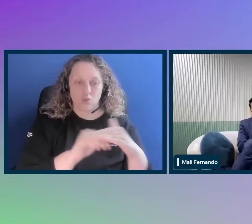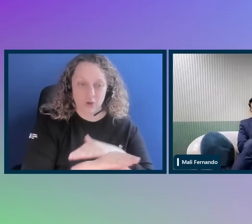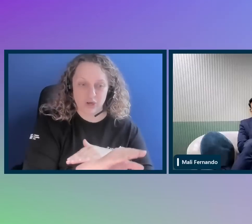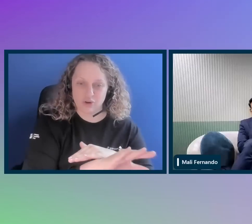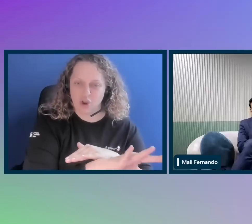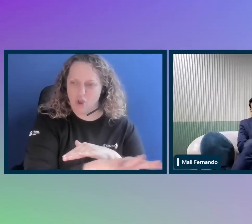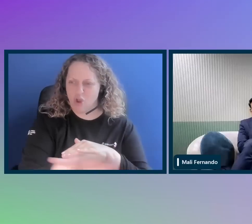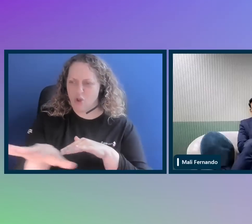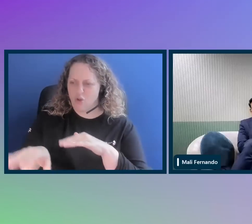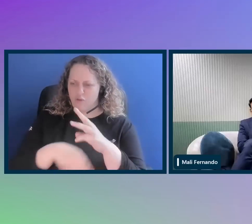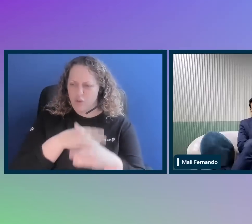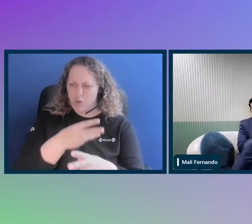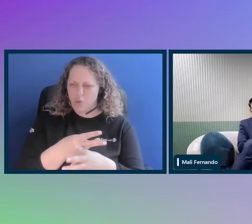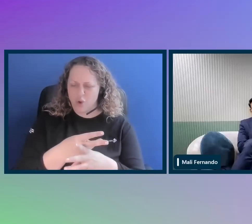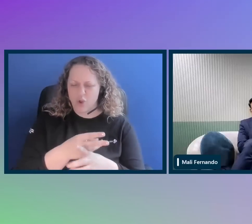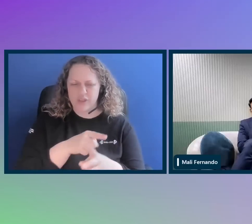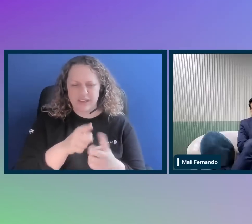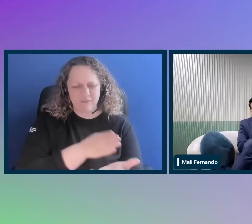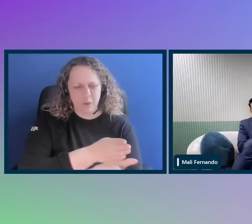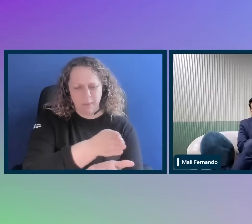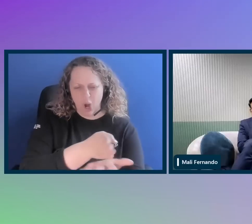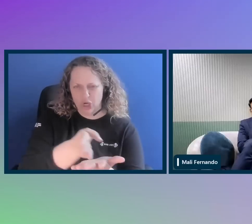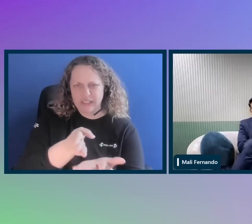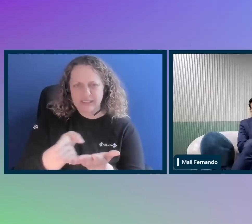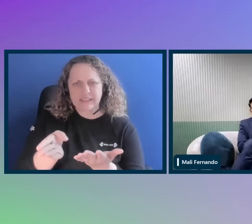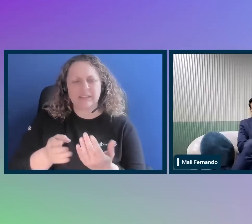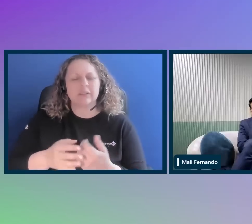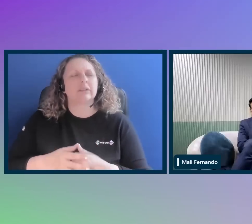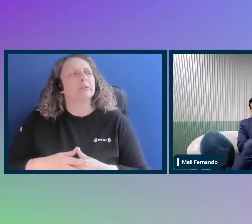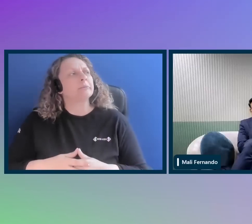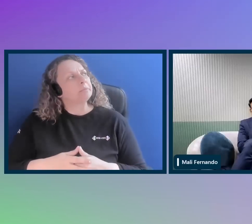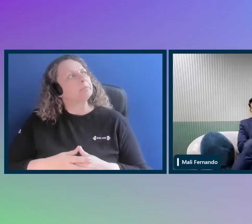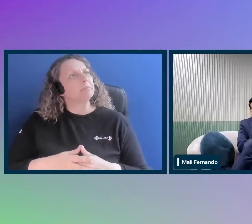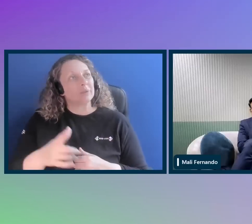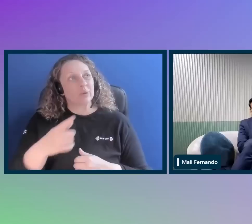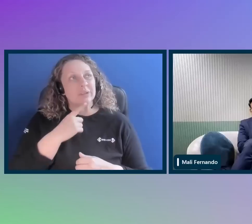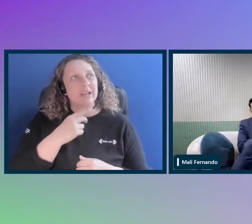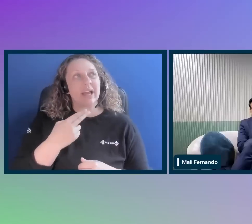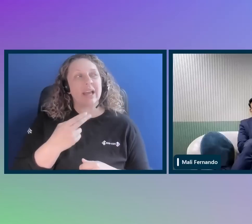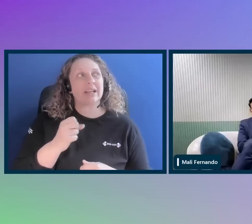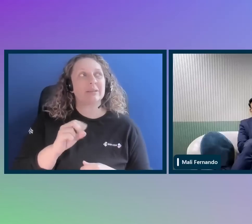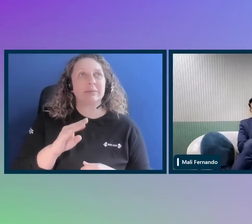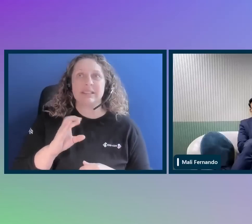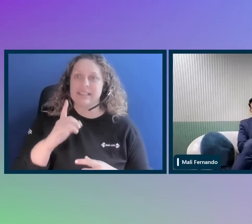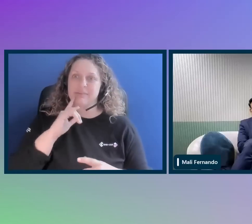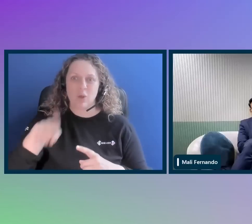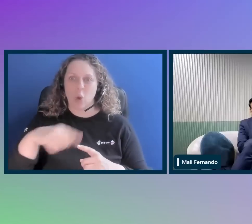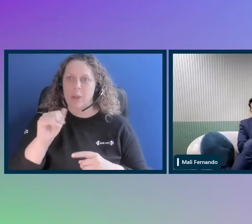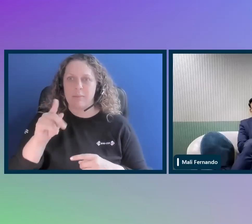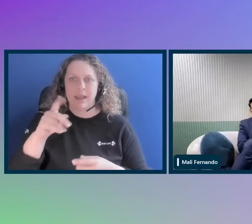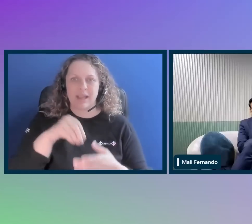across the different markets where, like you said, HSBC may be the only banking choice for people